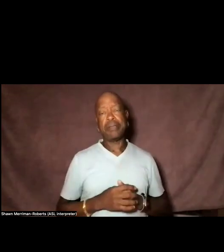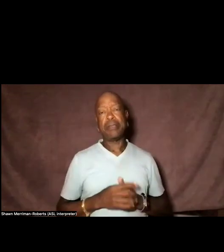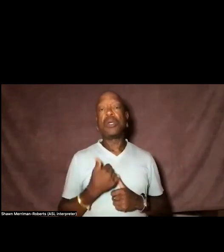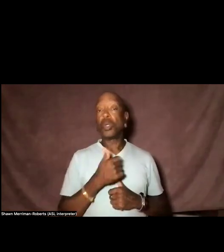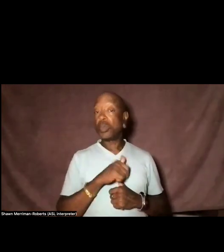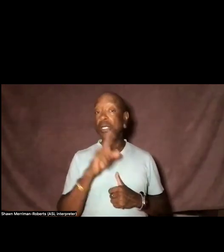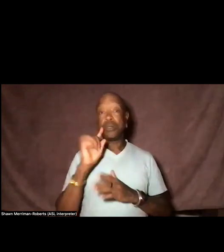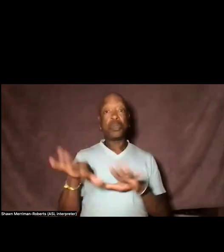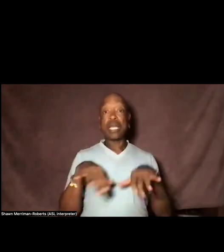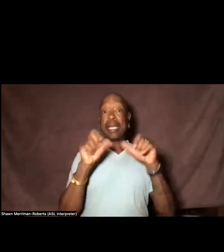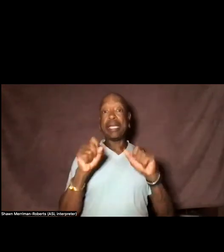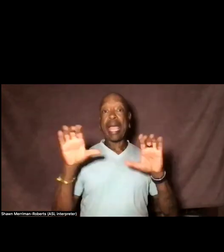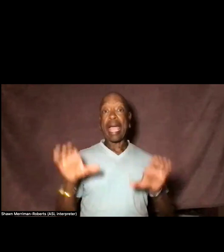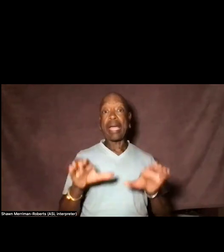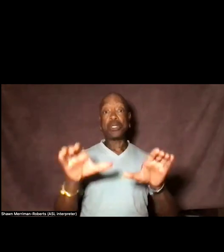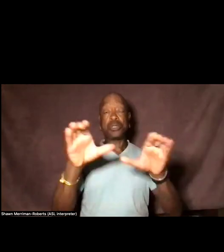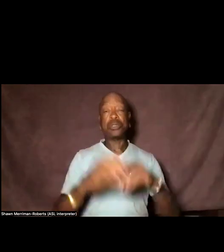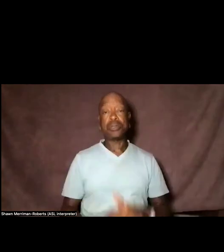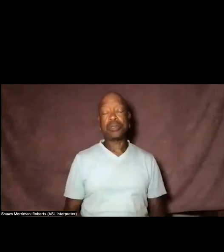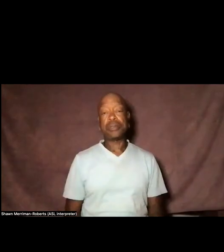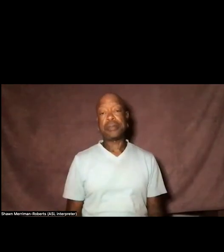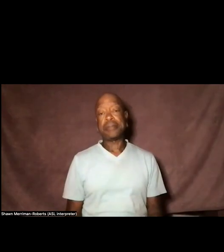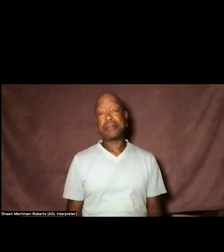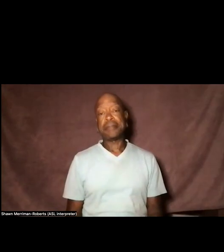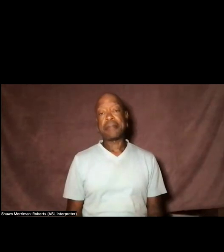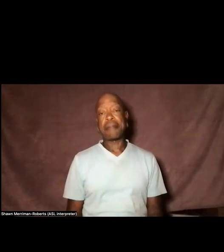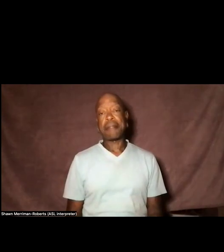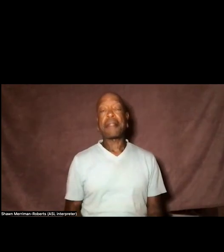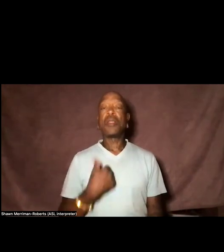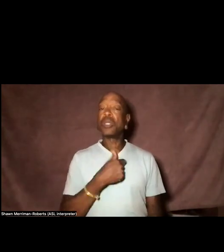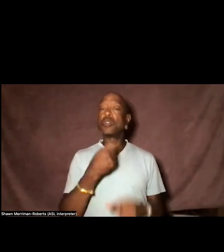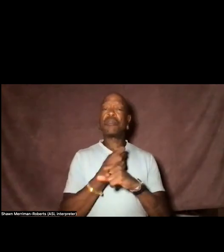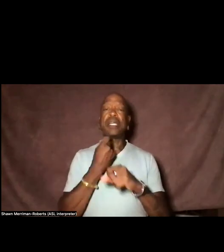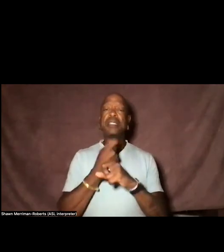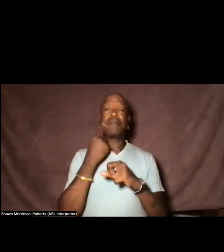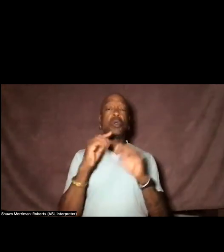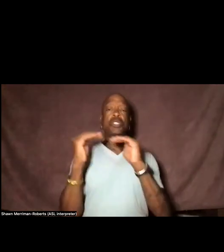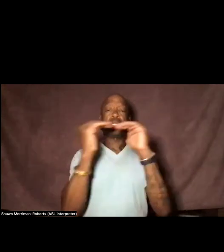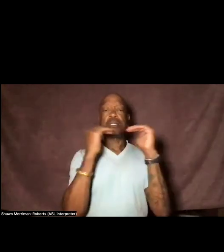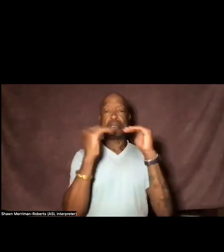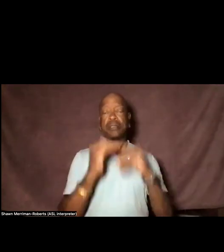action we need to fight for justice thank